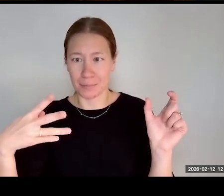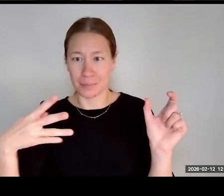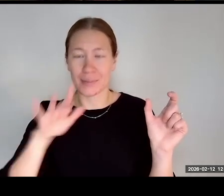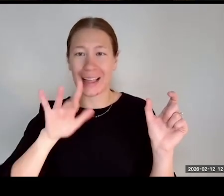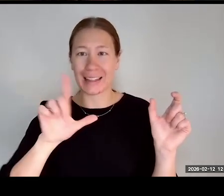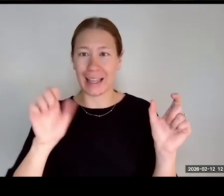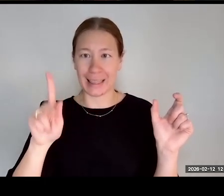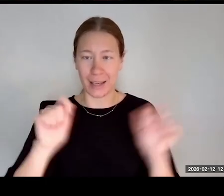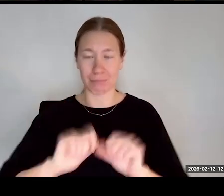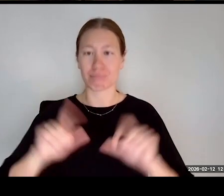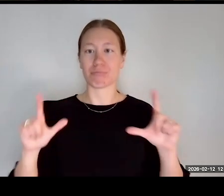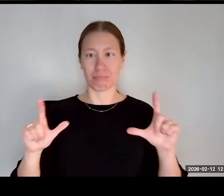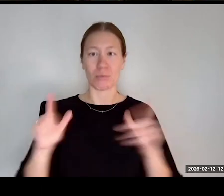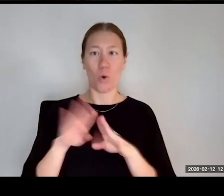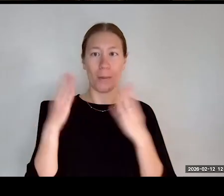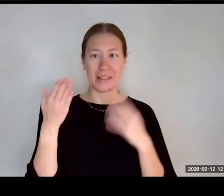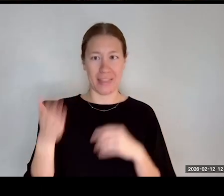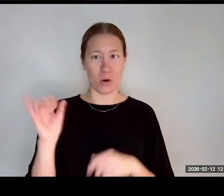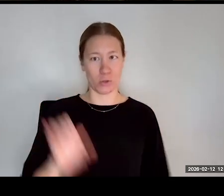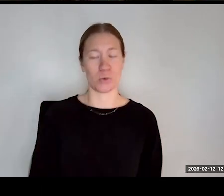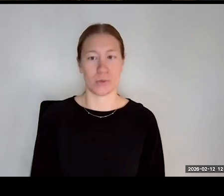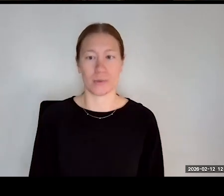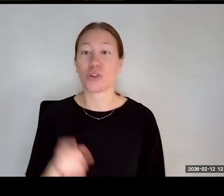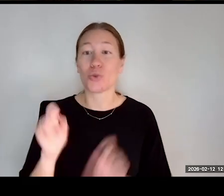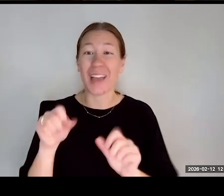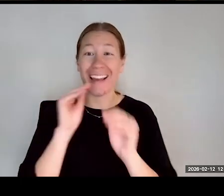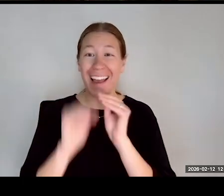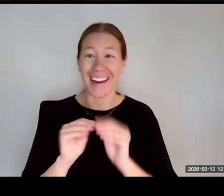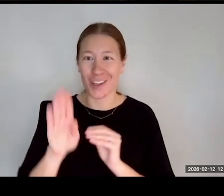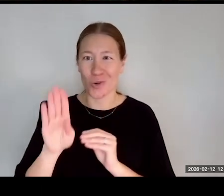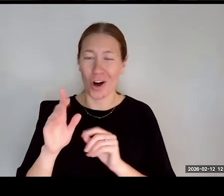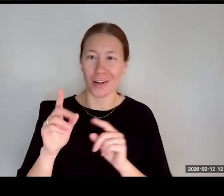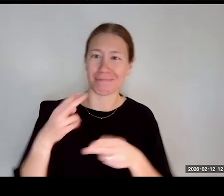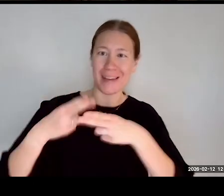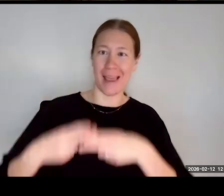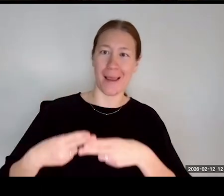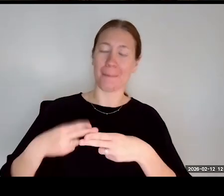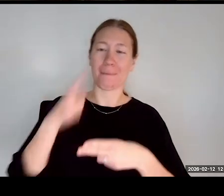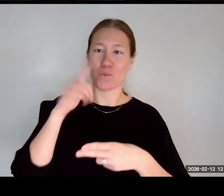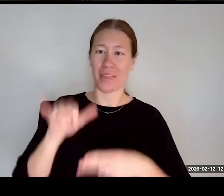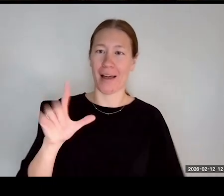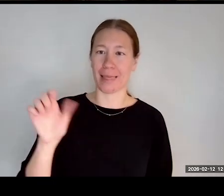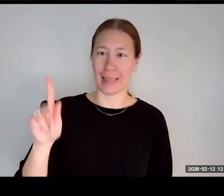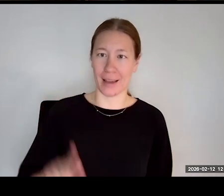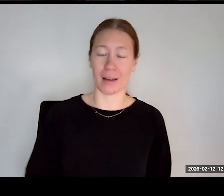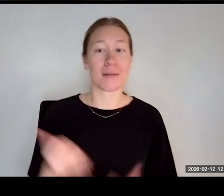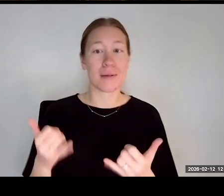it will open up the link dialogue box where you can edit your hyperlink. So here I can edit the text that gets displayed